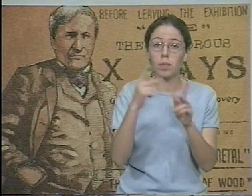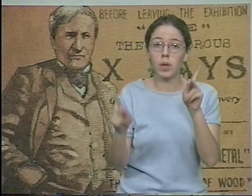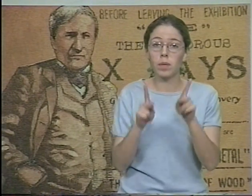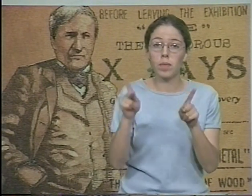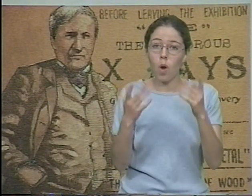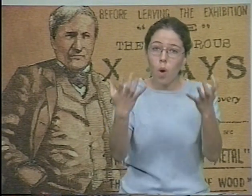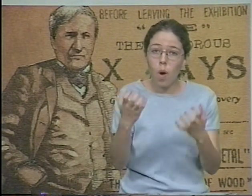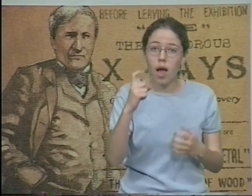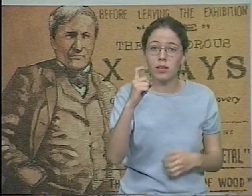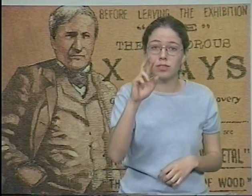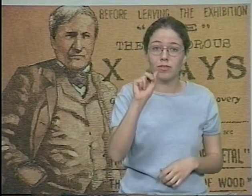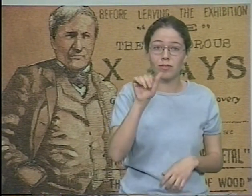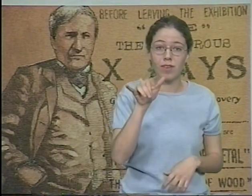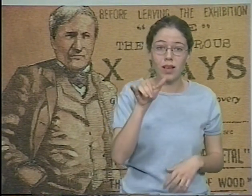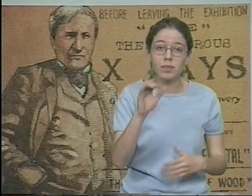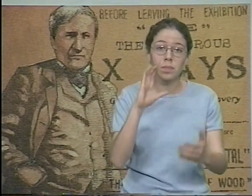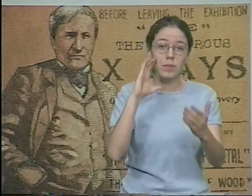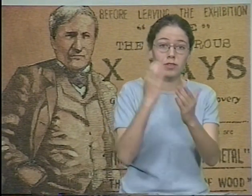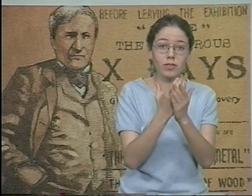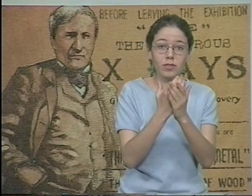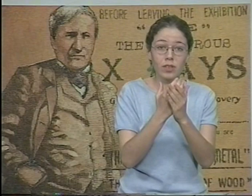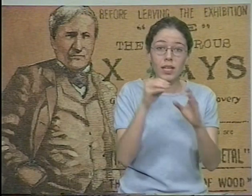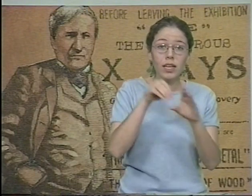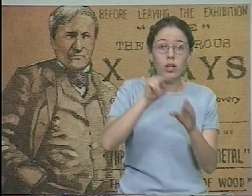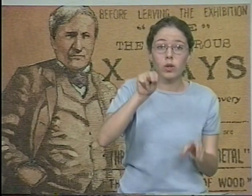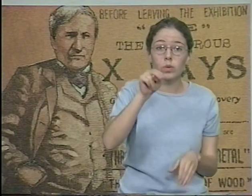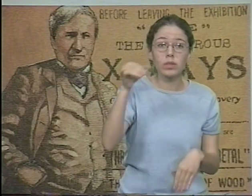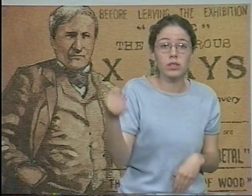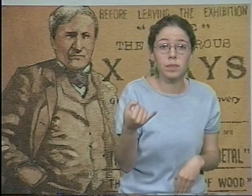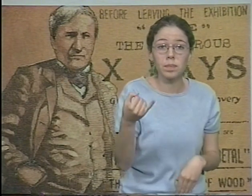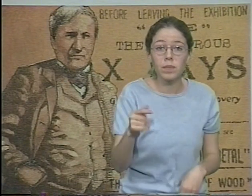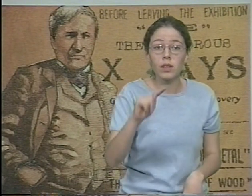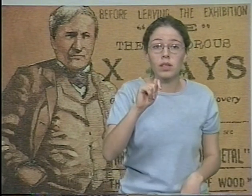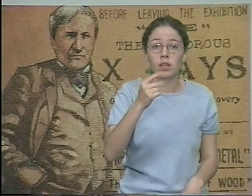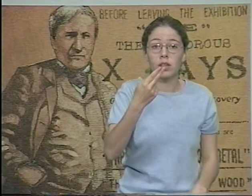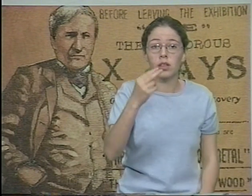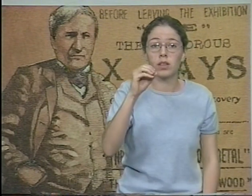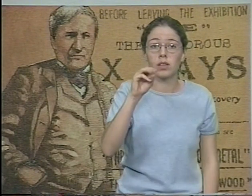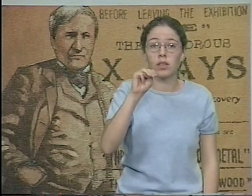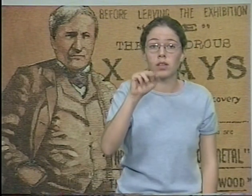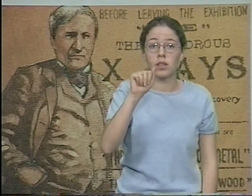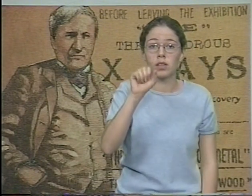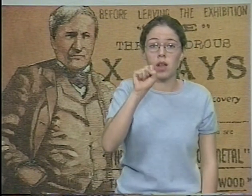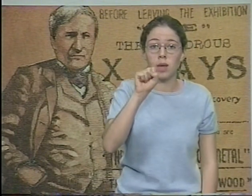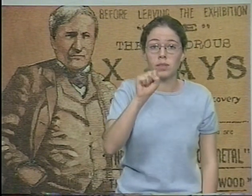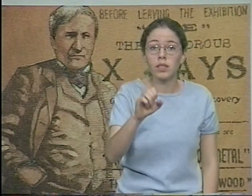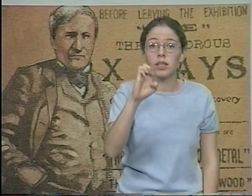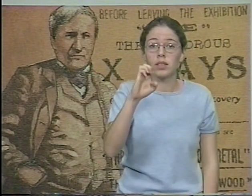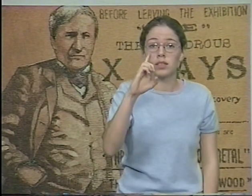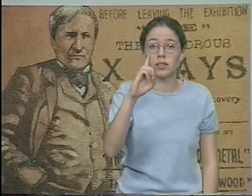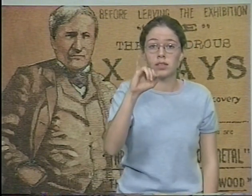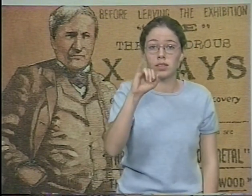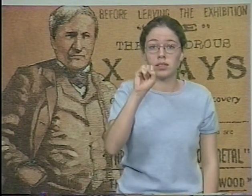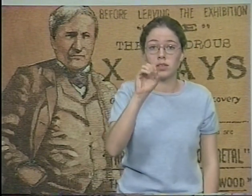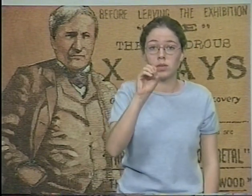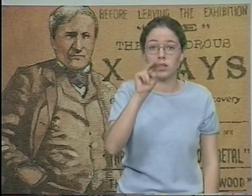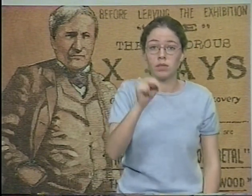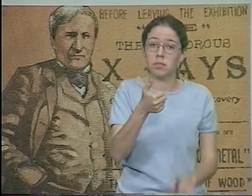Soon everyone wanted an X-ray picture. In New Jersey, Thomas Edison, the inventor of